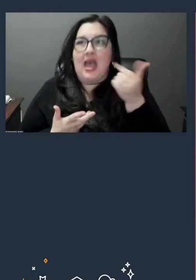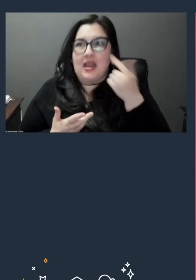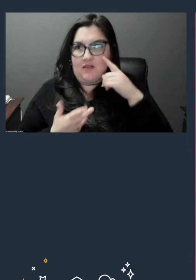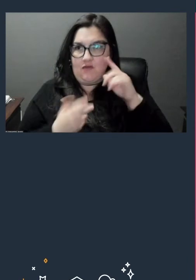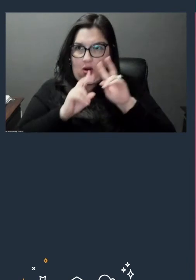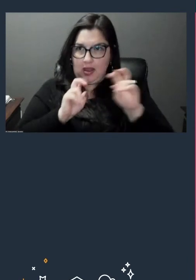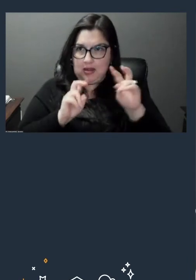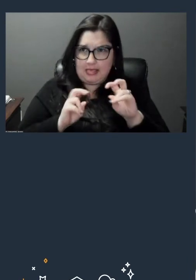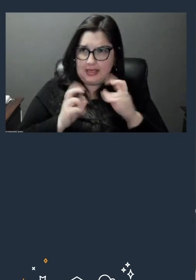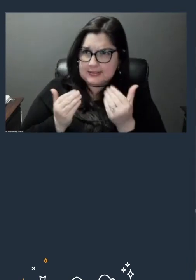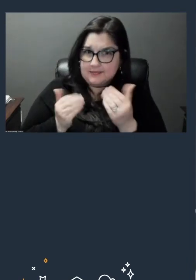Yeah, absolutely.